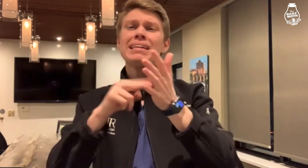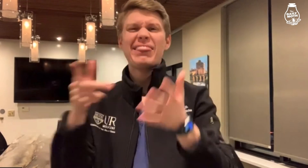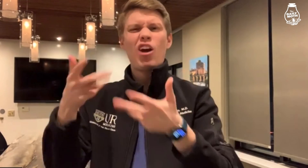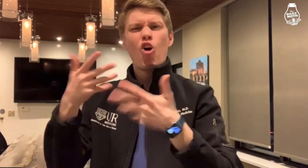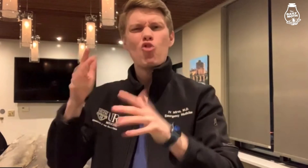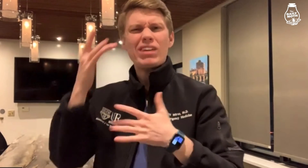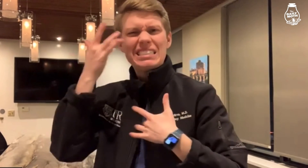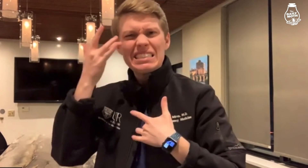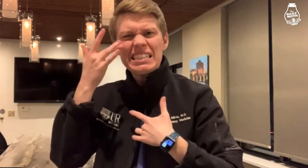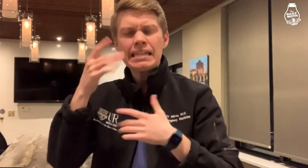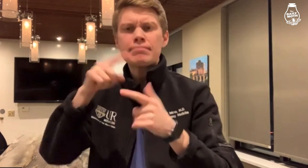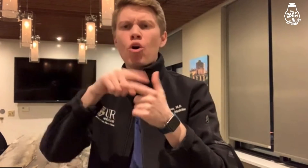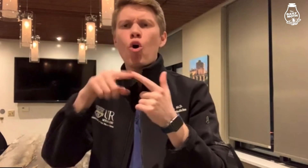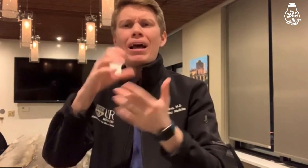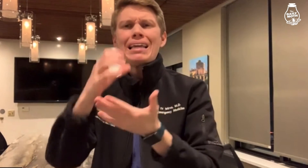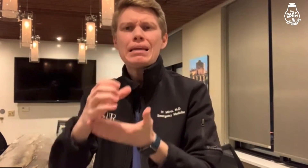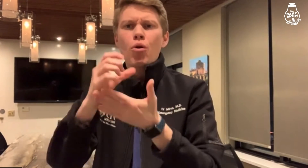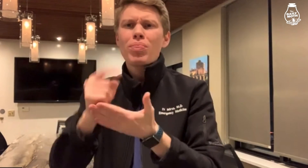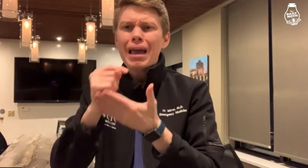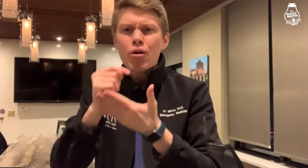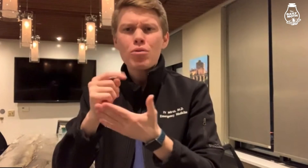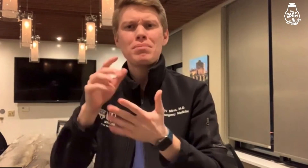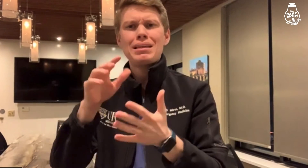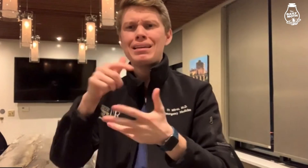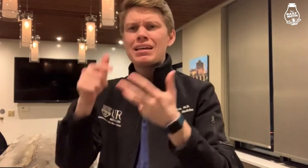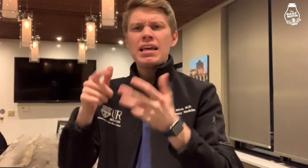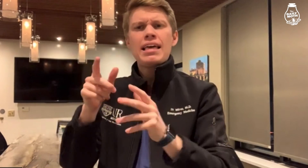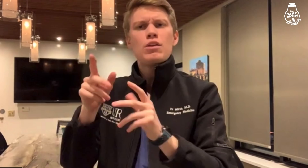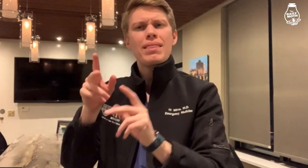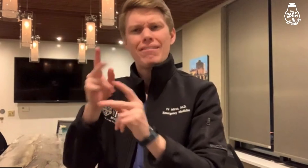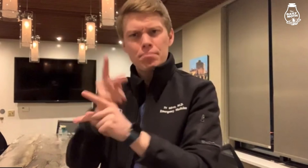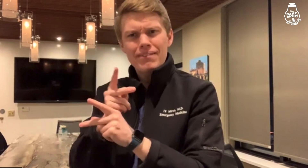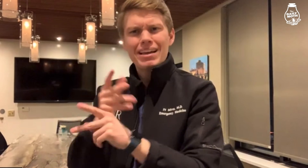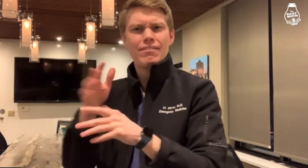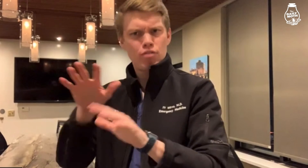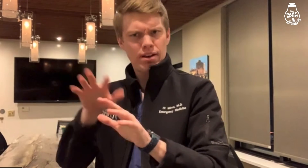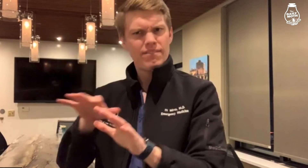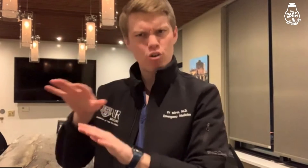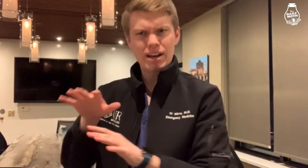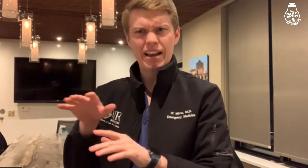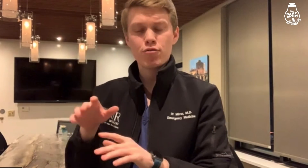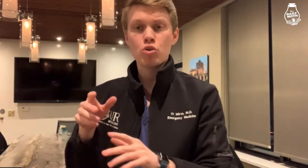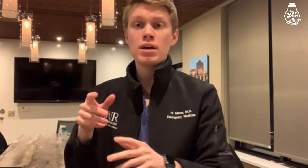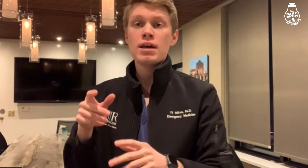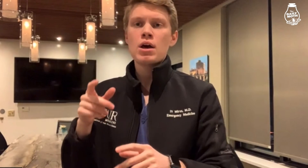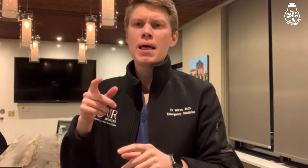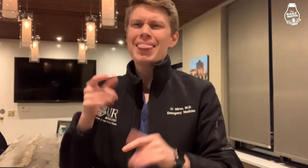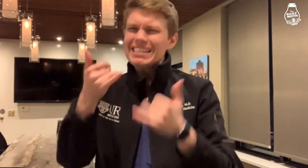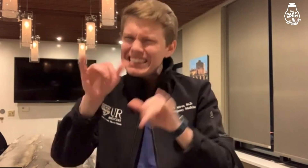those who are already sick or are on chemotherapy. We have to be careful with them.